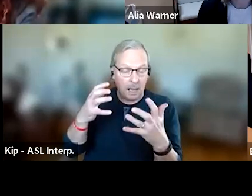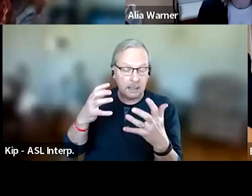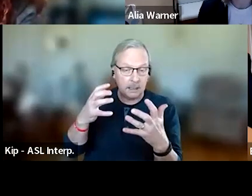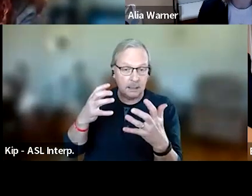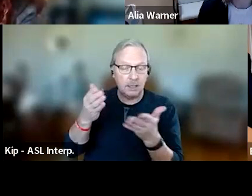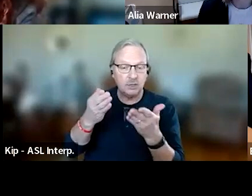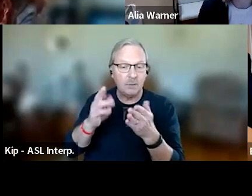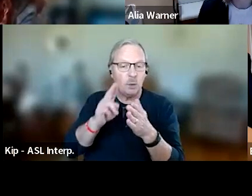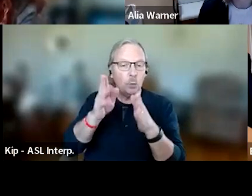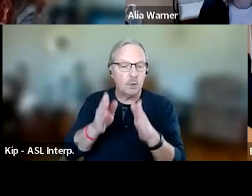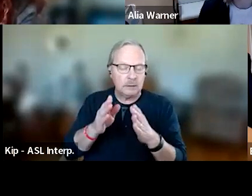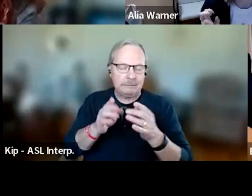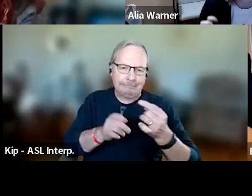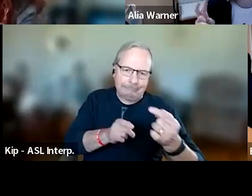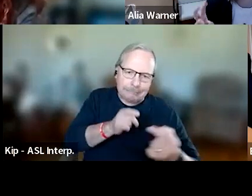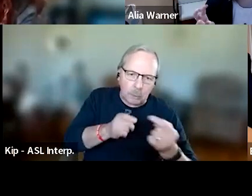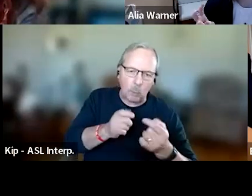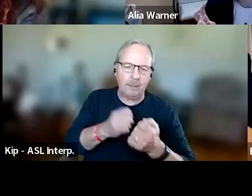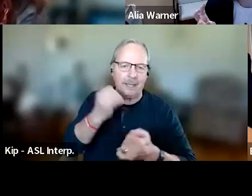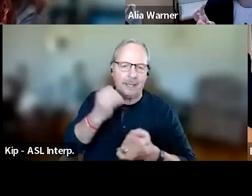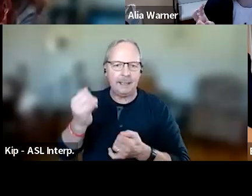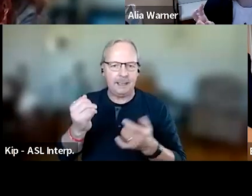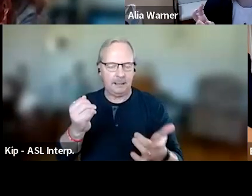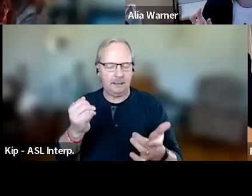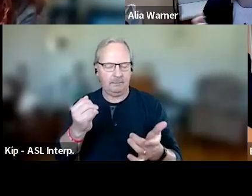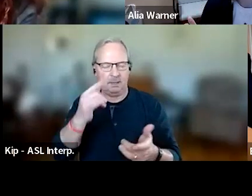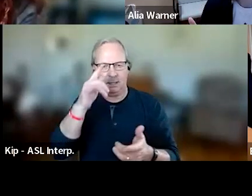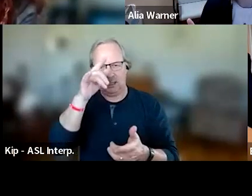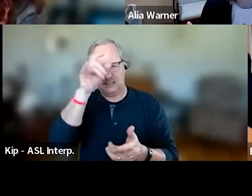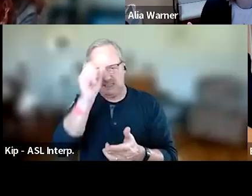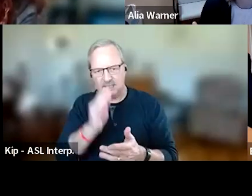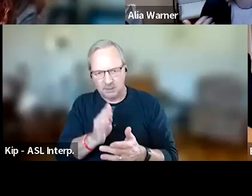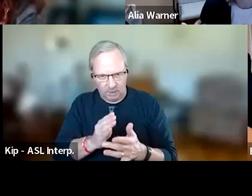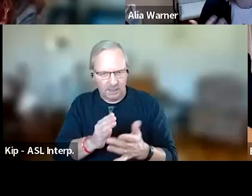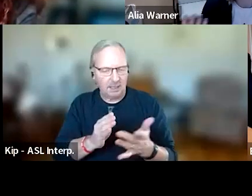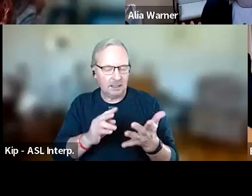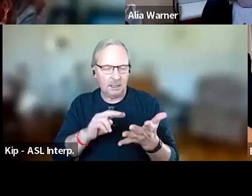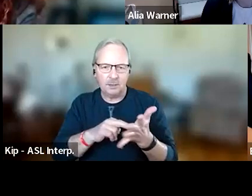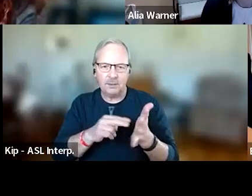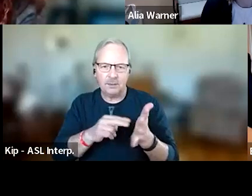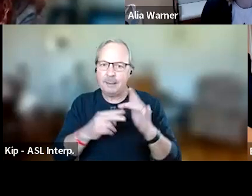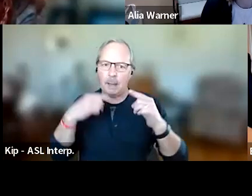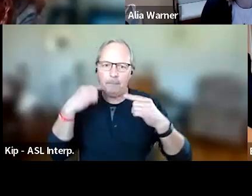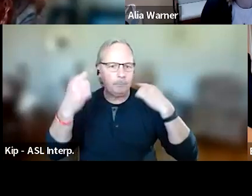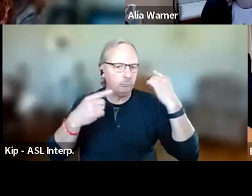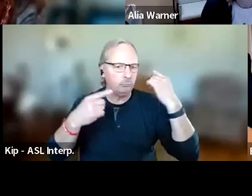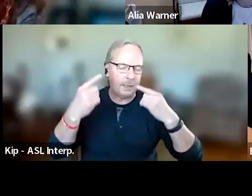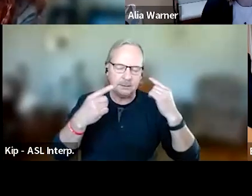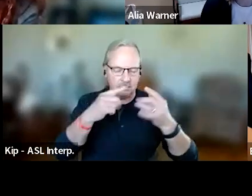really struggle with that idea of being schizophrenic, 'cause it means to them that they're crazy and like all these other assumptions.